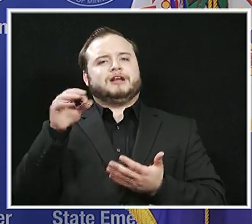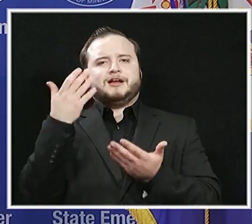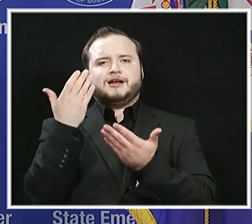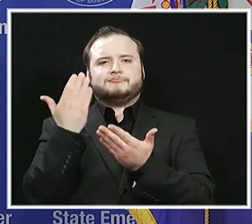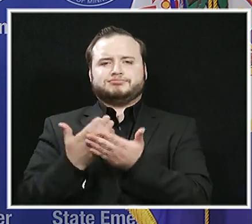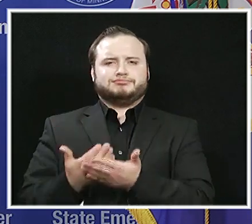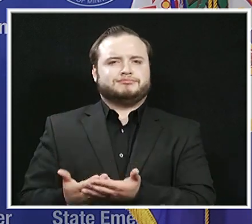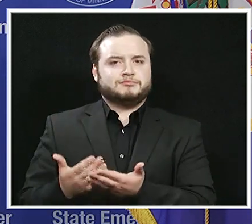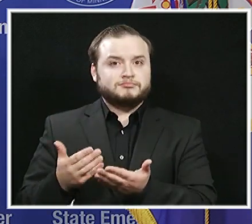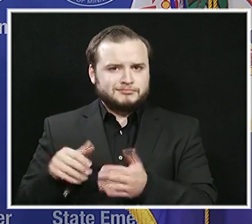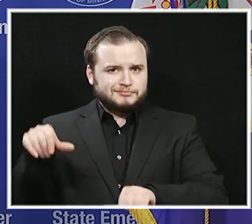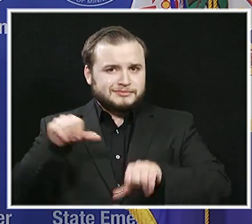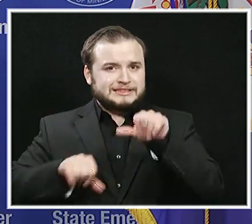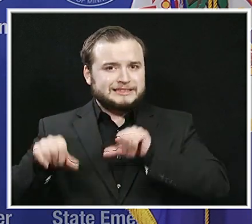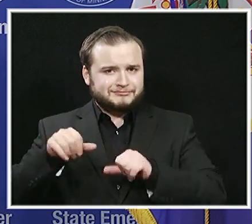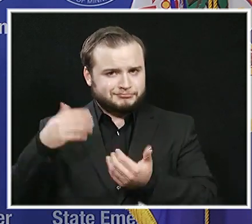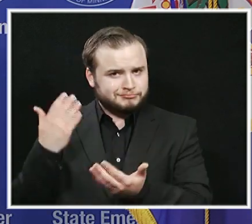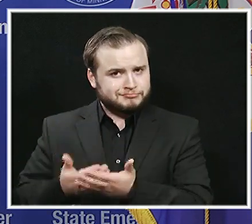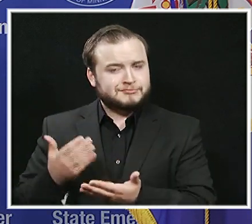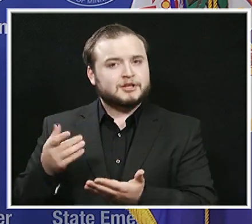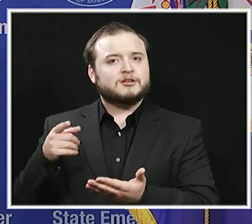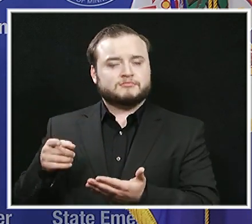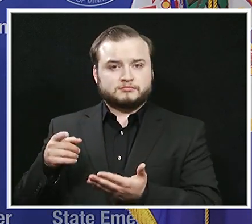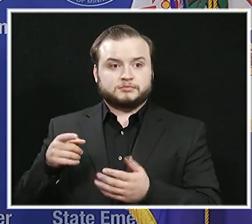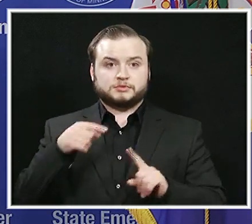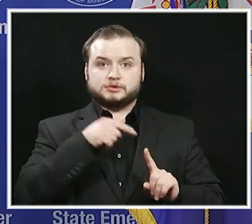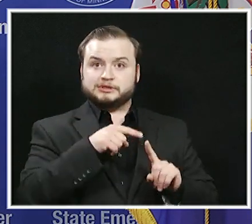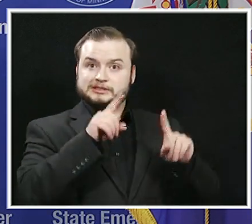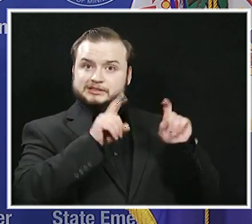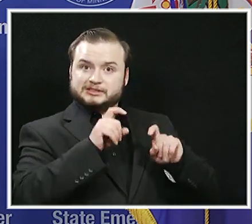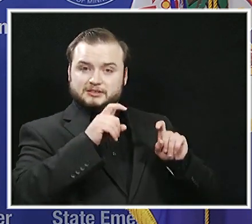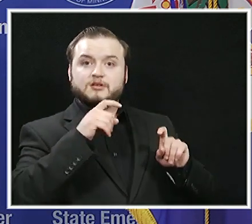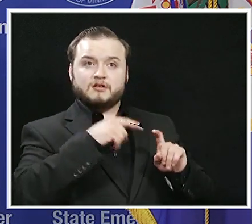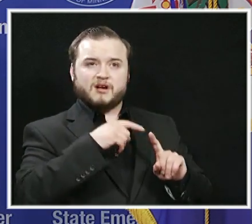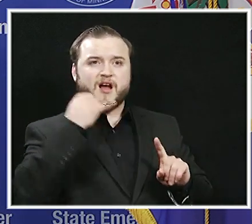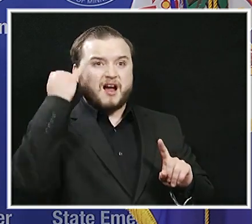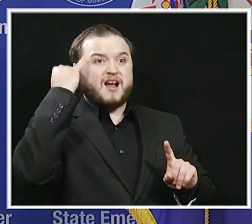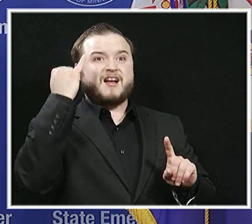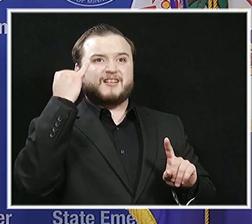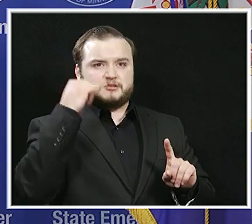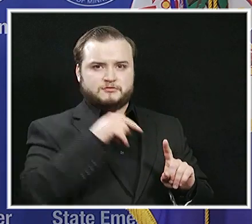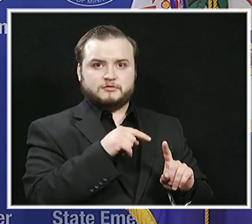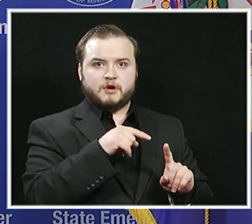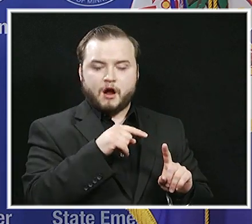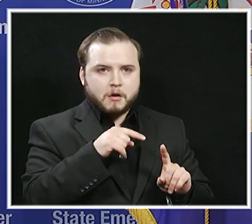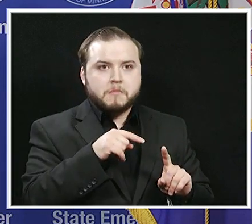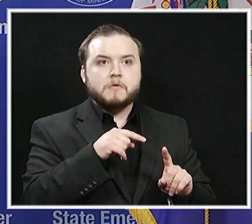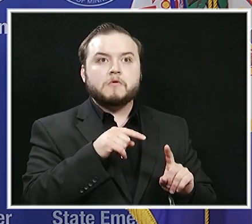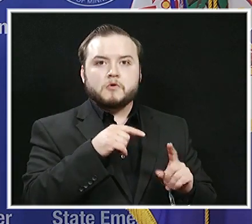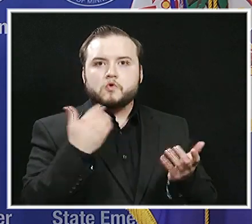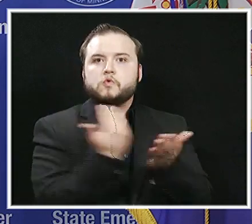validations are to happen. But I think the announcements yesterday and Dr. Fauci's validation, not in terms of the science of it particular to that